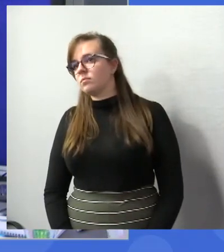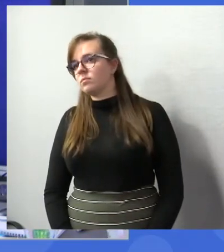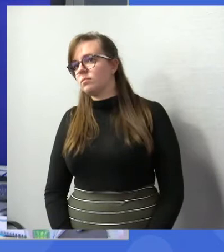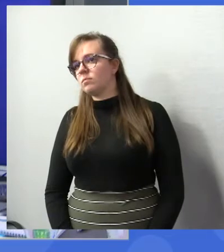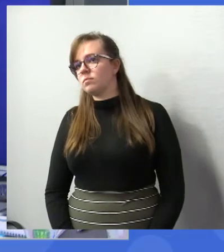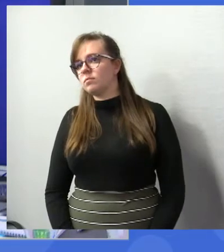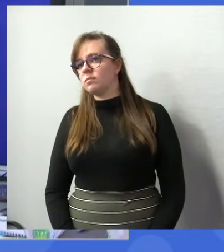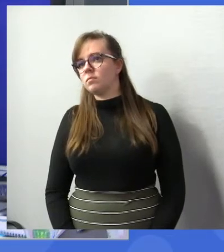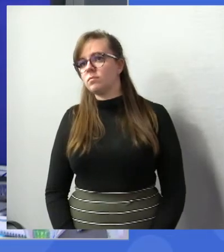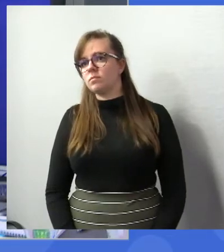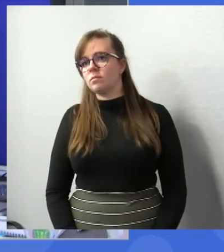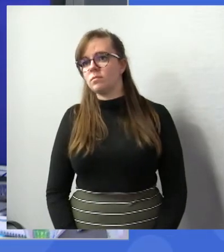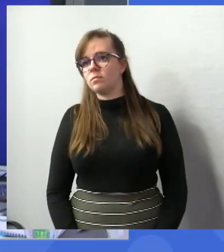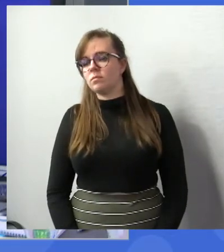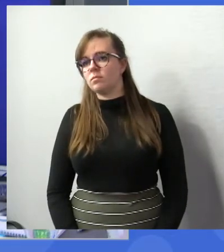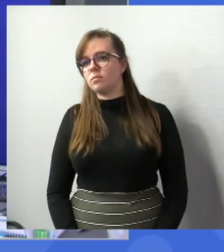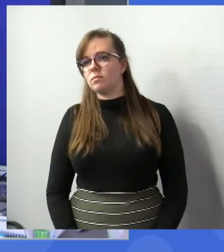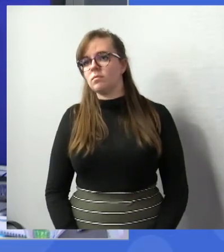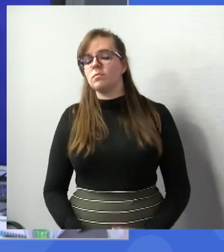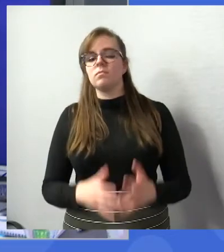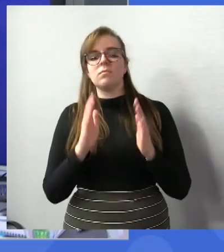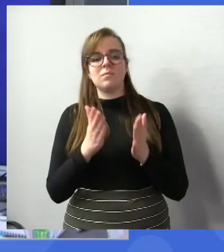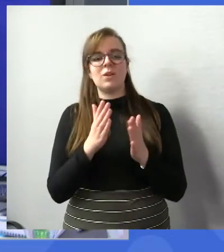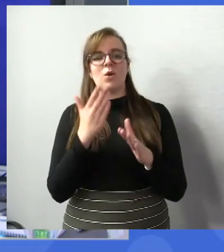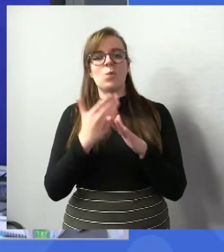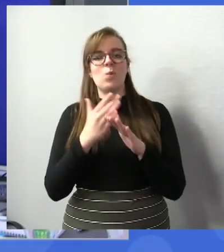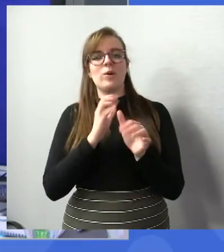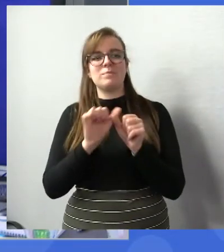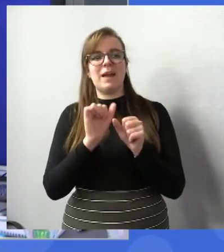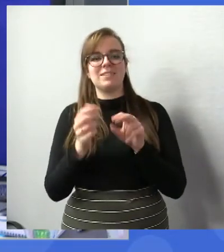slightly better if you don't hide it under the table apart from that it